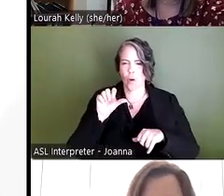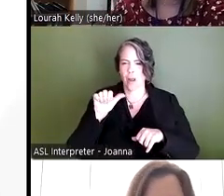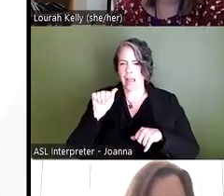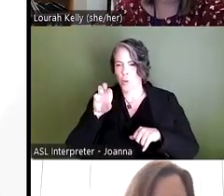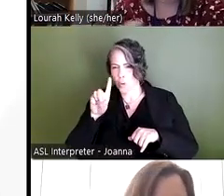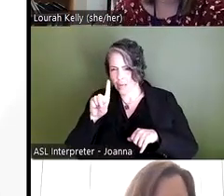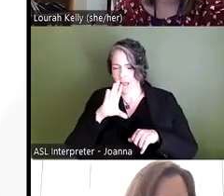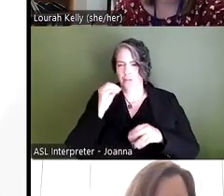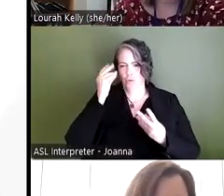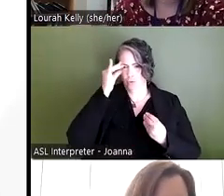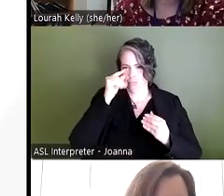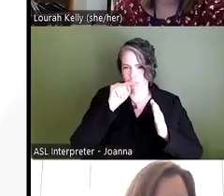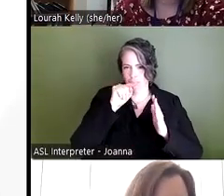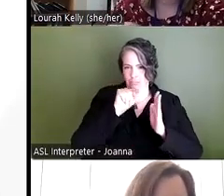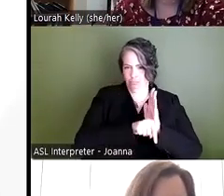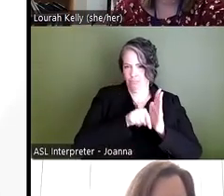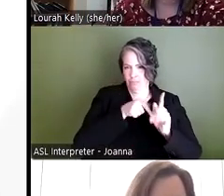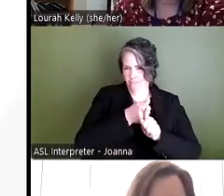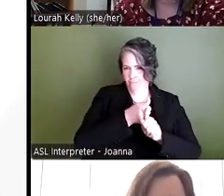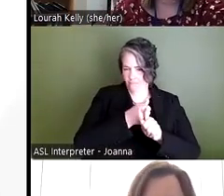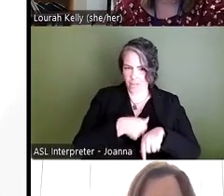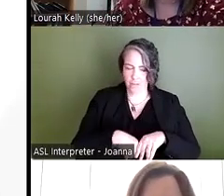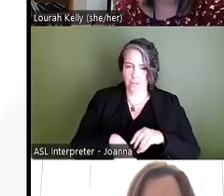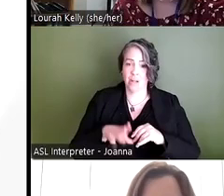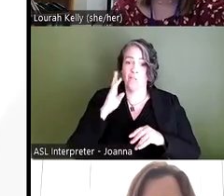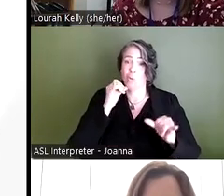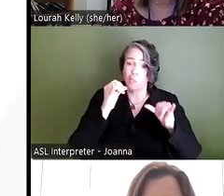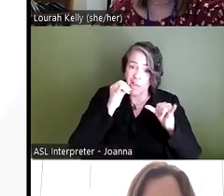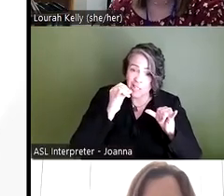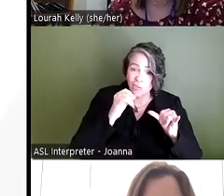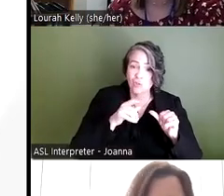So these patterns were there for binge drinking and suicidal thoughts, and alcohol use disorder